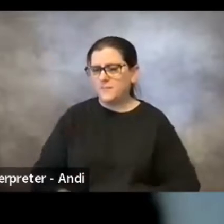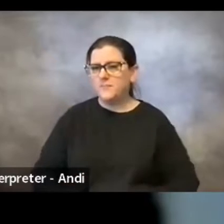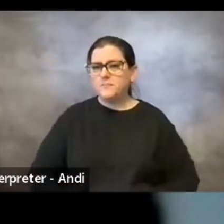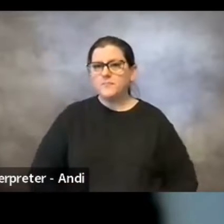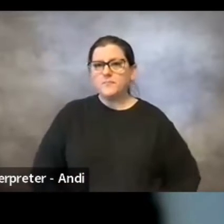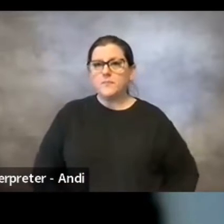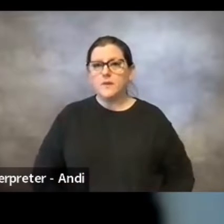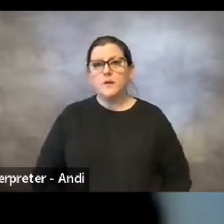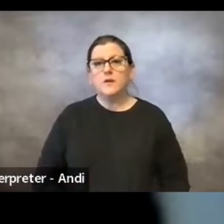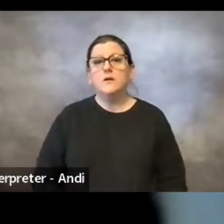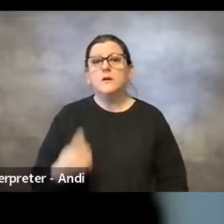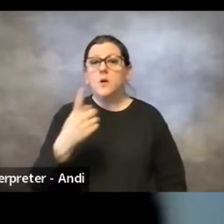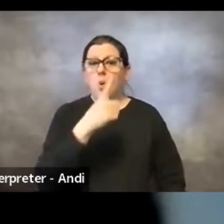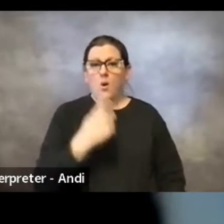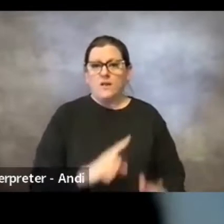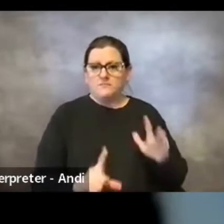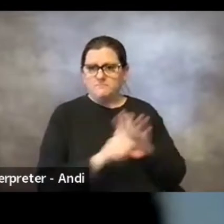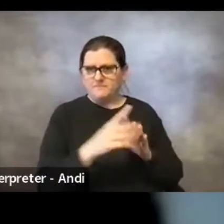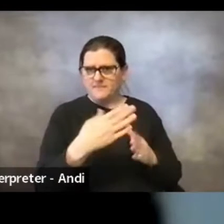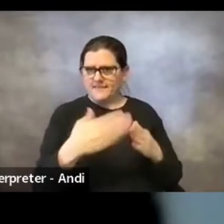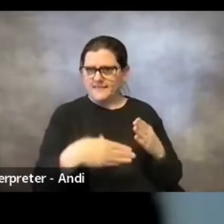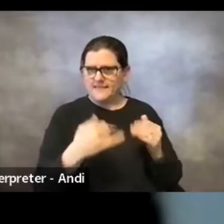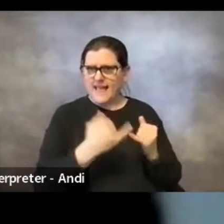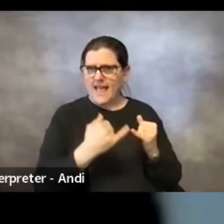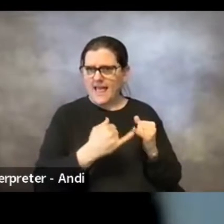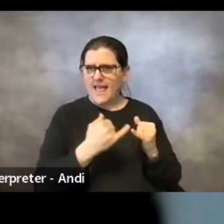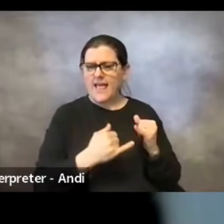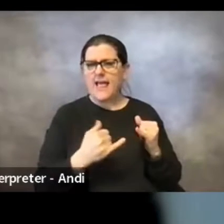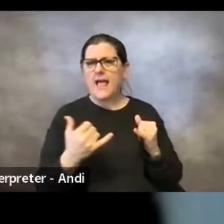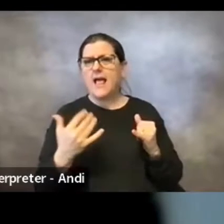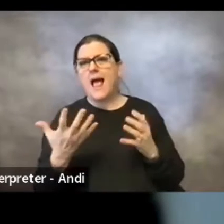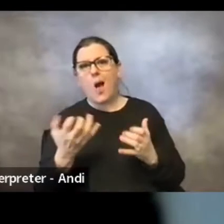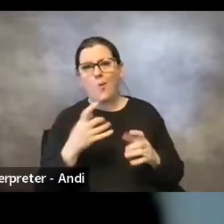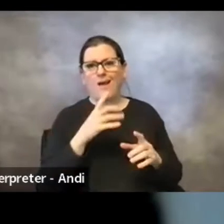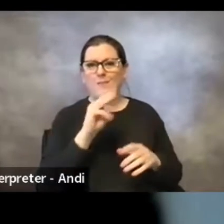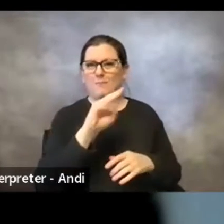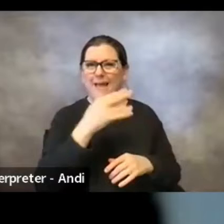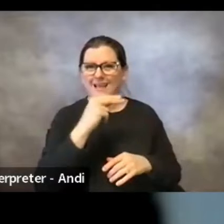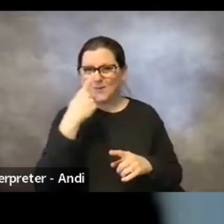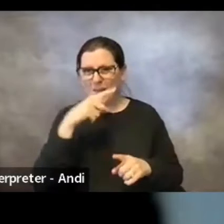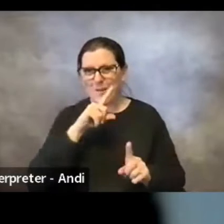Judy Dettmer: one question that came in at the very end that I wanted Megan to respond to, before I get before I lose that